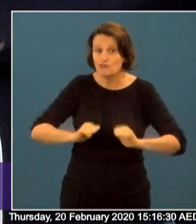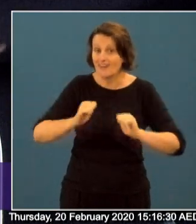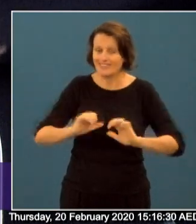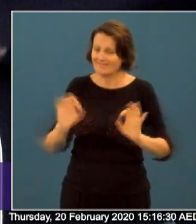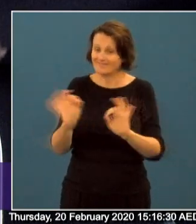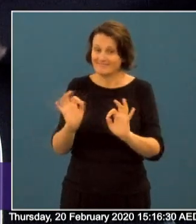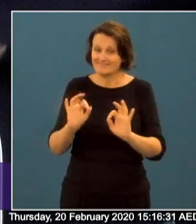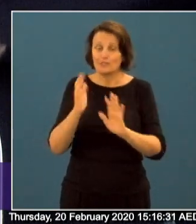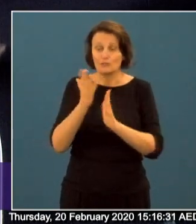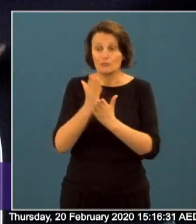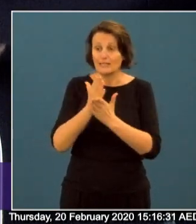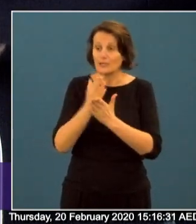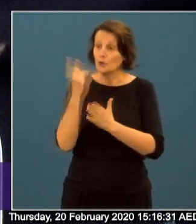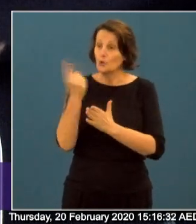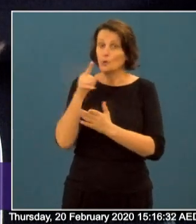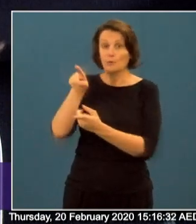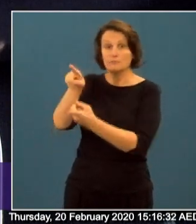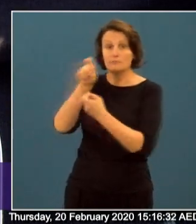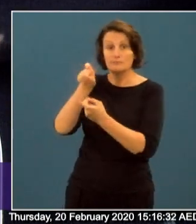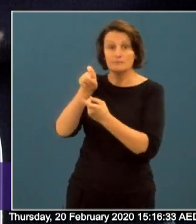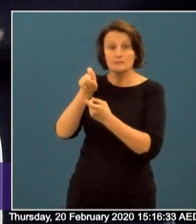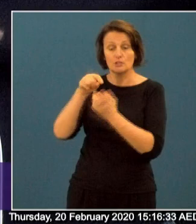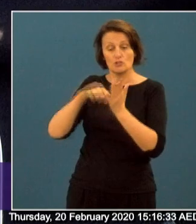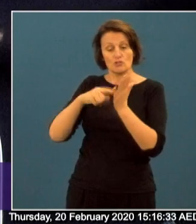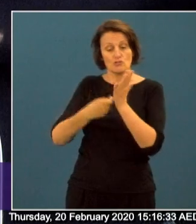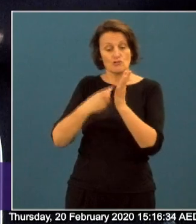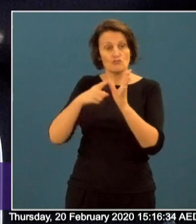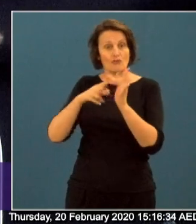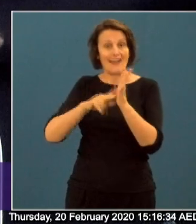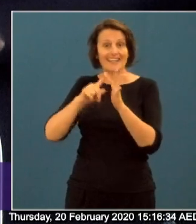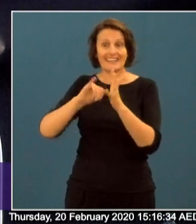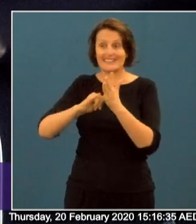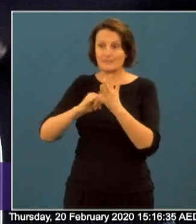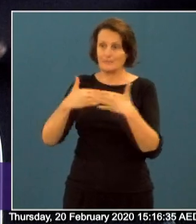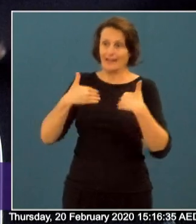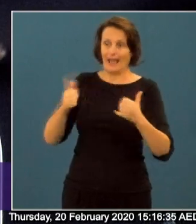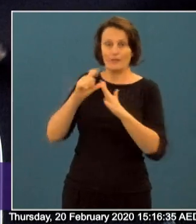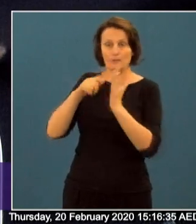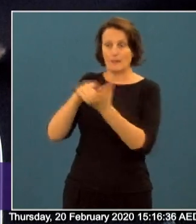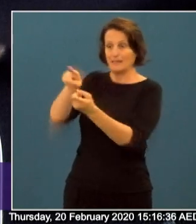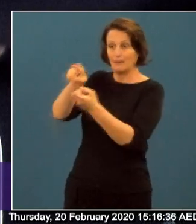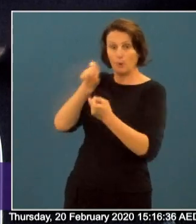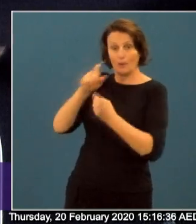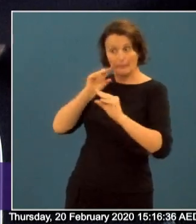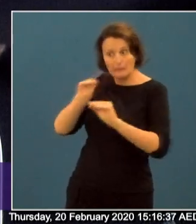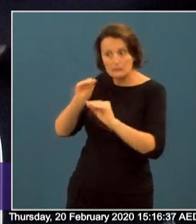It's the health sector that employs the trainees. And so there's no — there's very few dedicated positions.